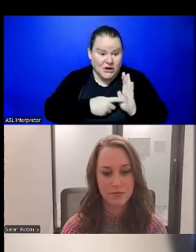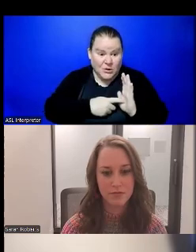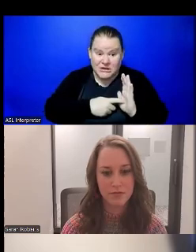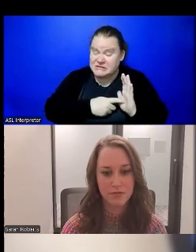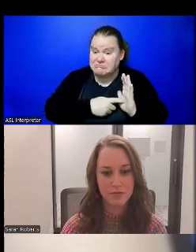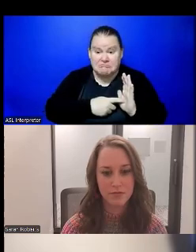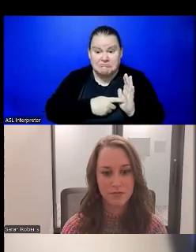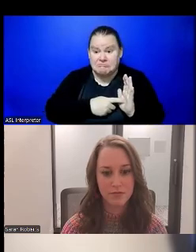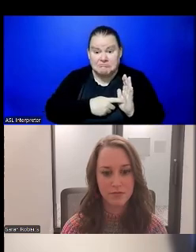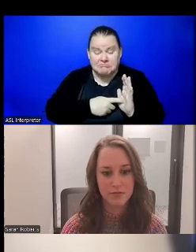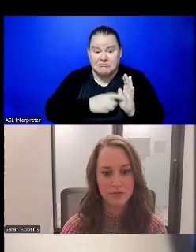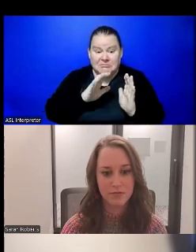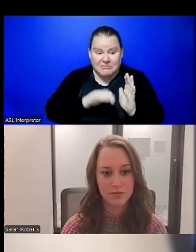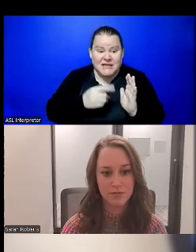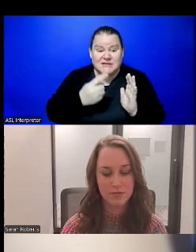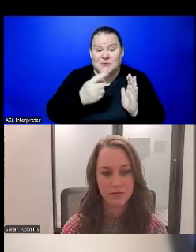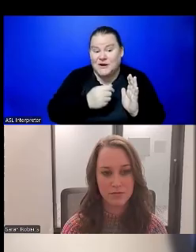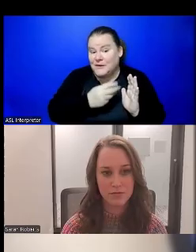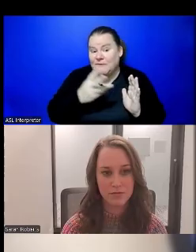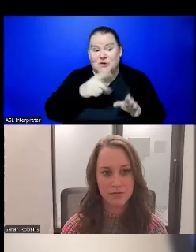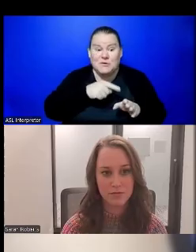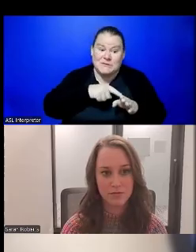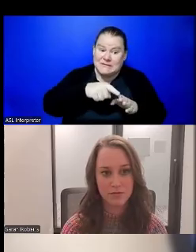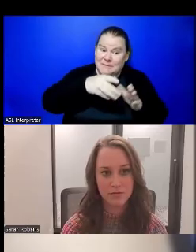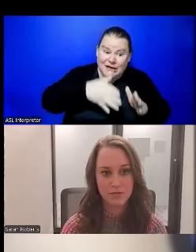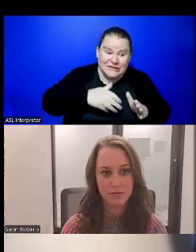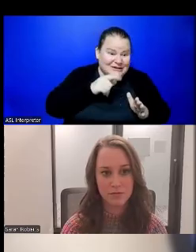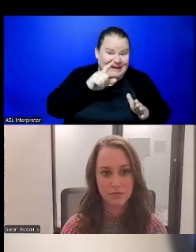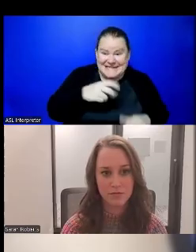specialists they don't have to see. Very few of our Prader